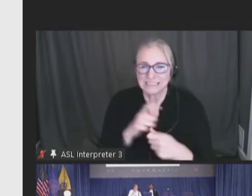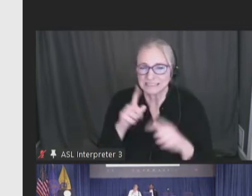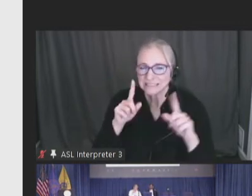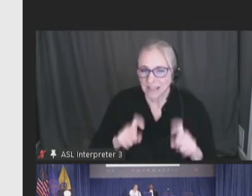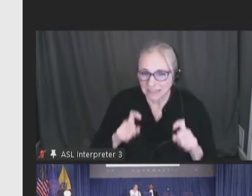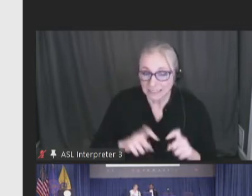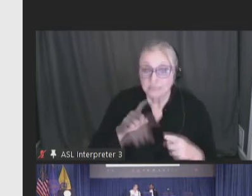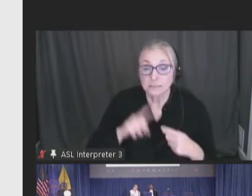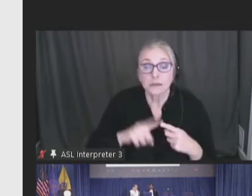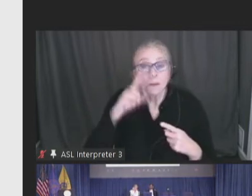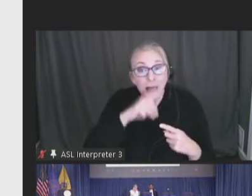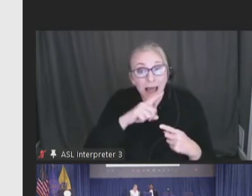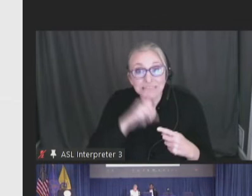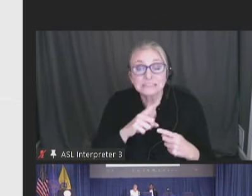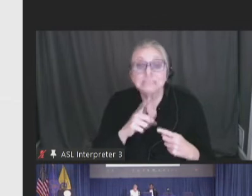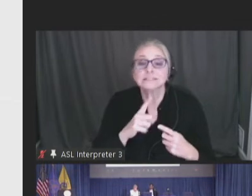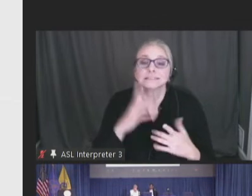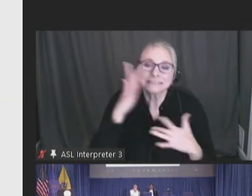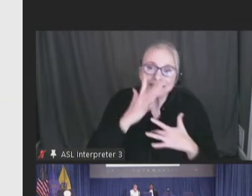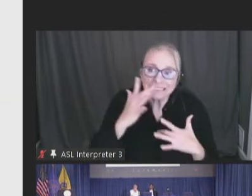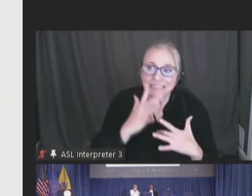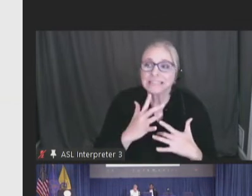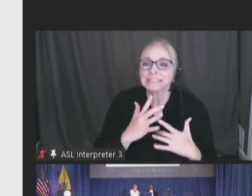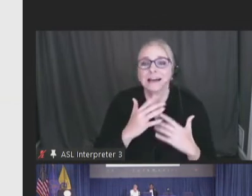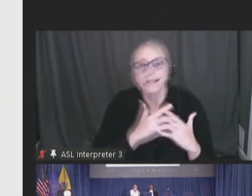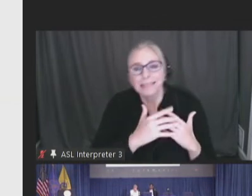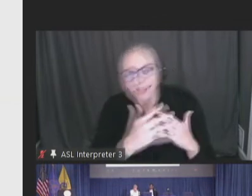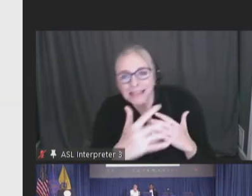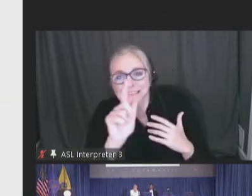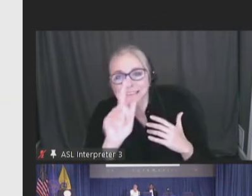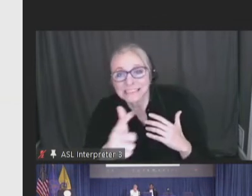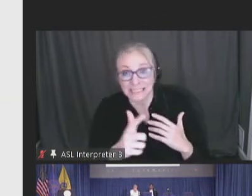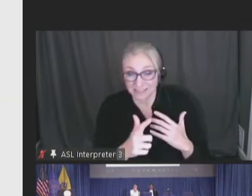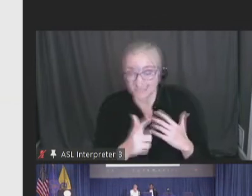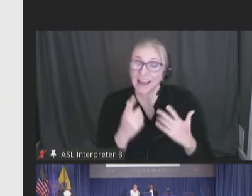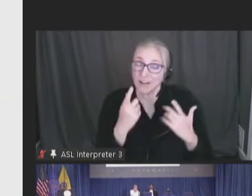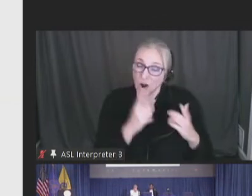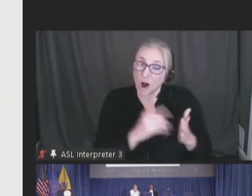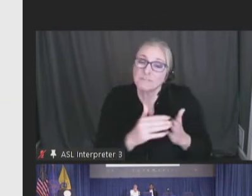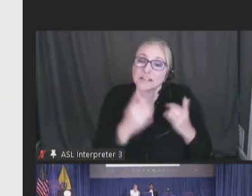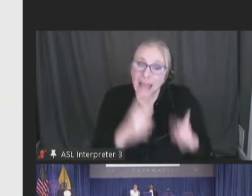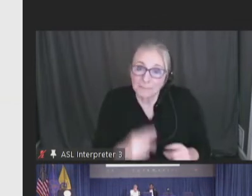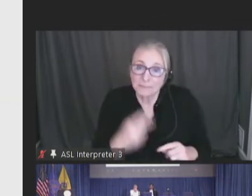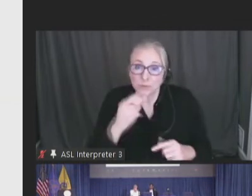genital disease. They established latency, which is the hallmark of herpes infections. But they